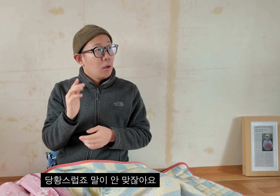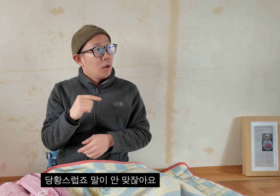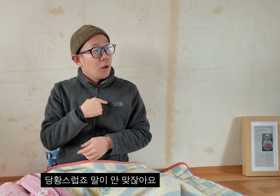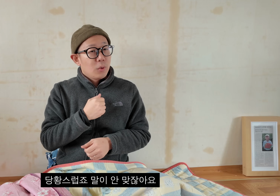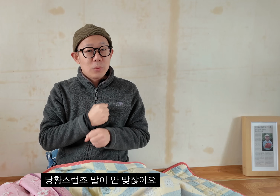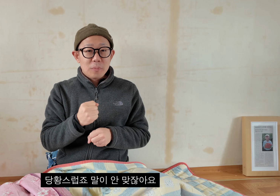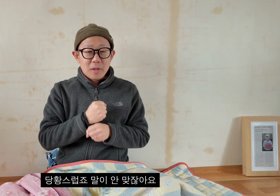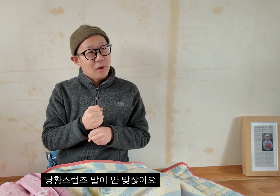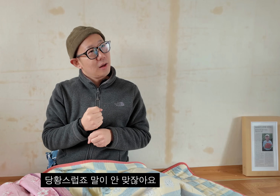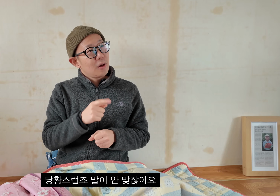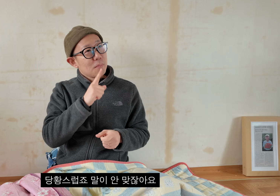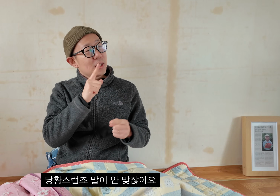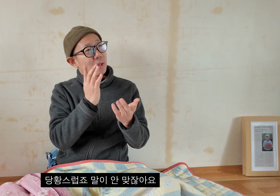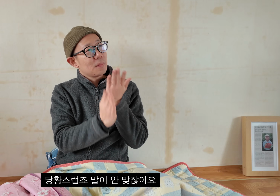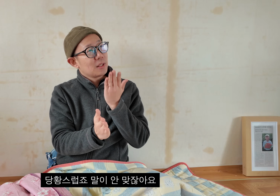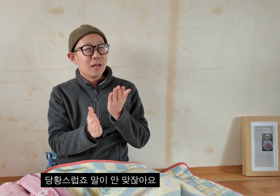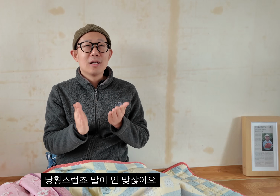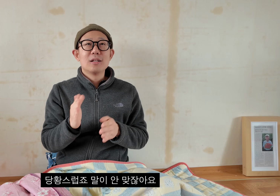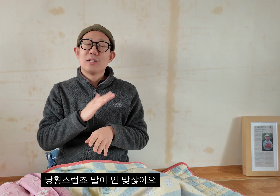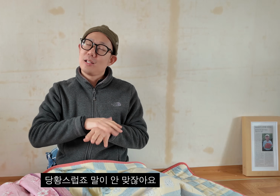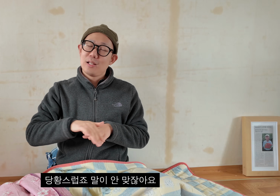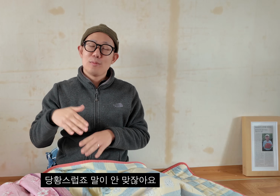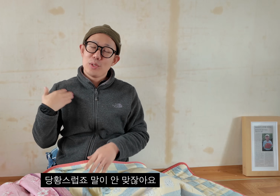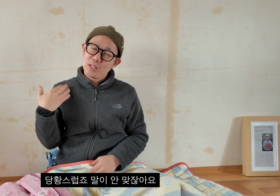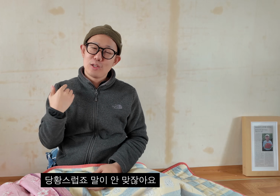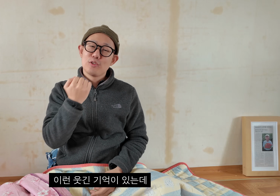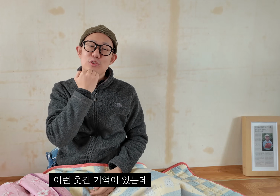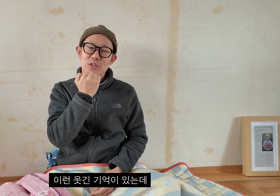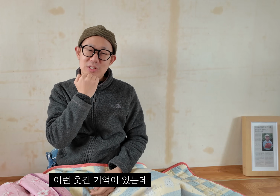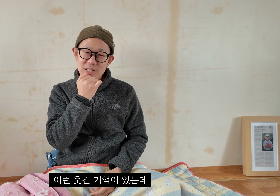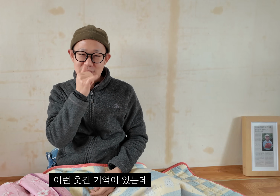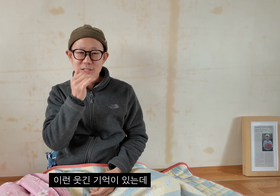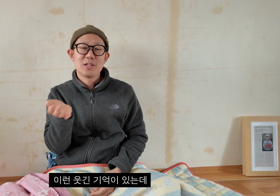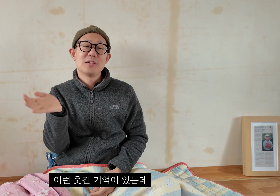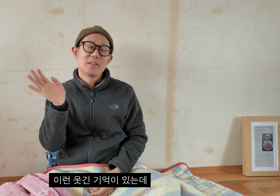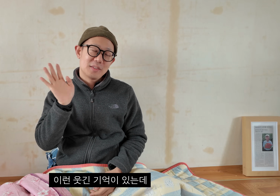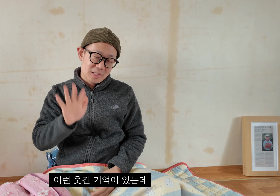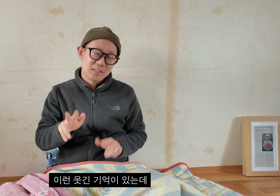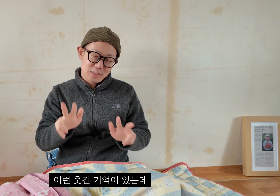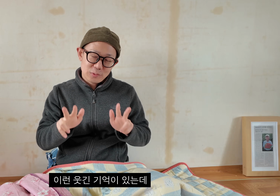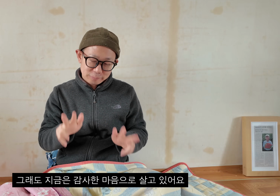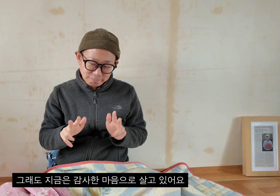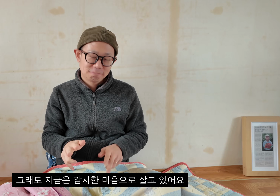It doesn’t make sense, right?